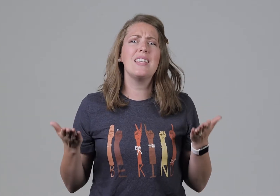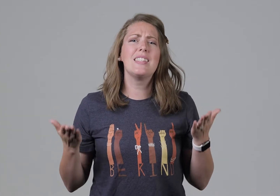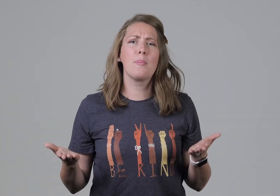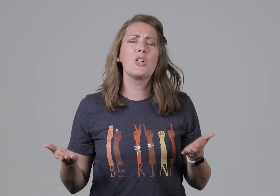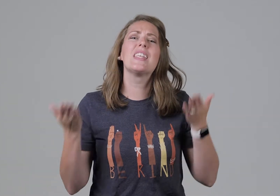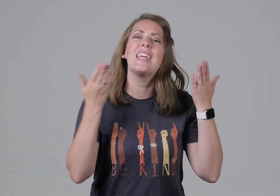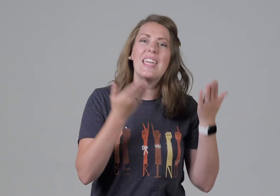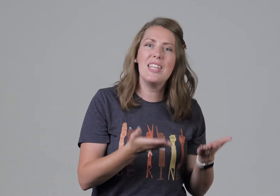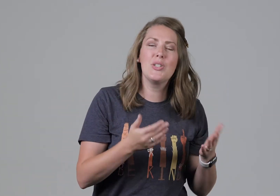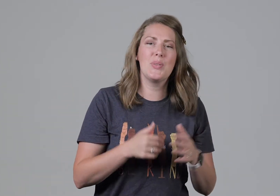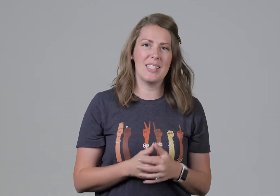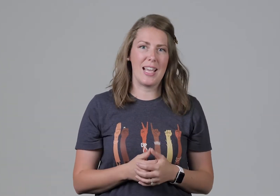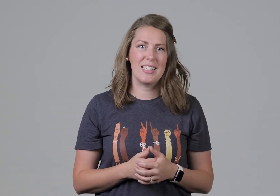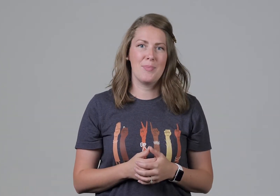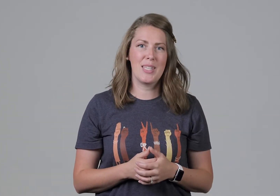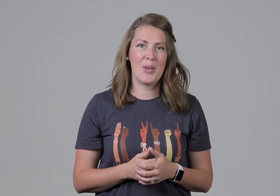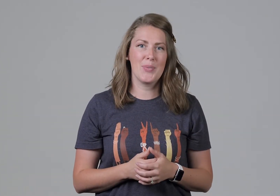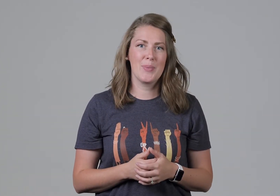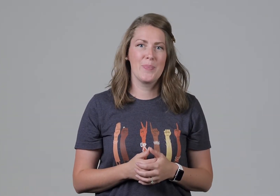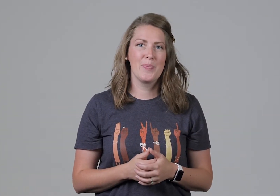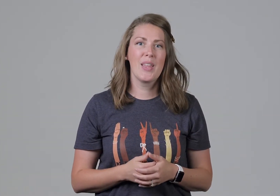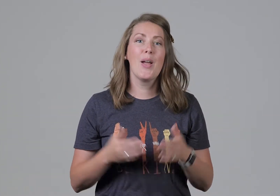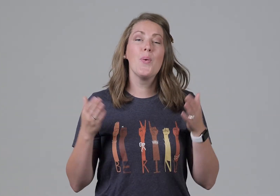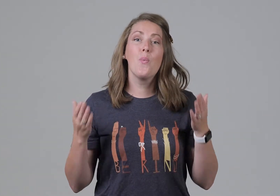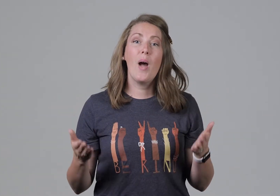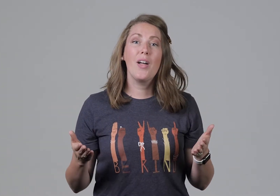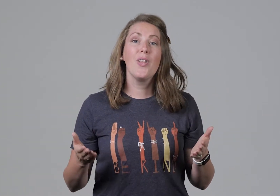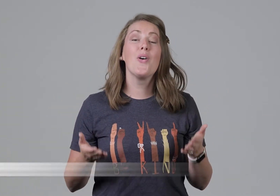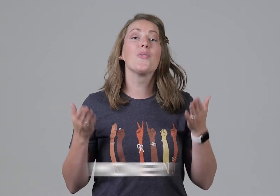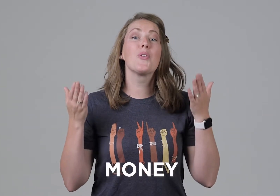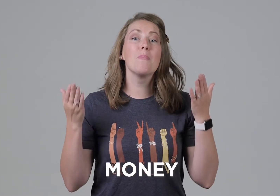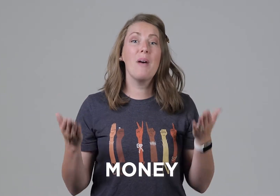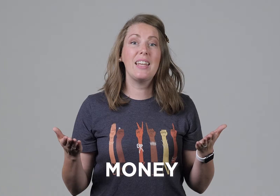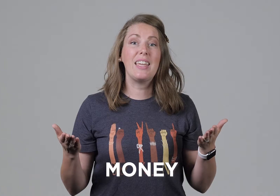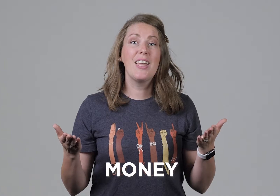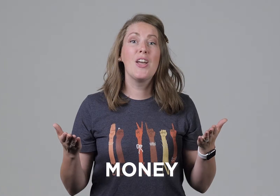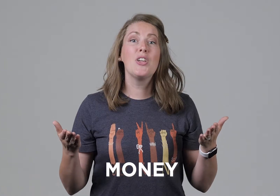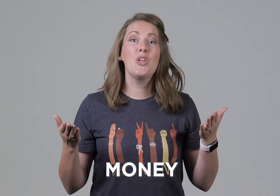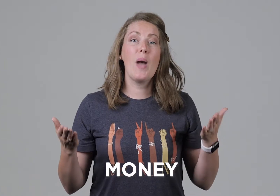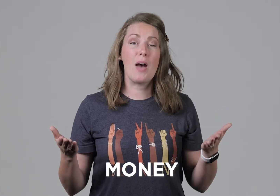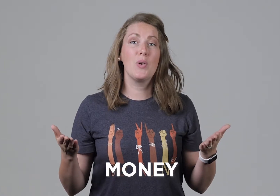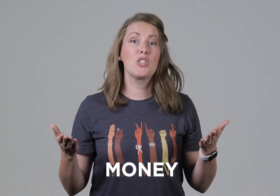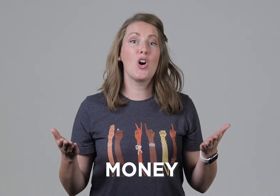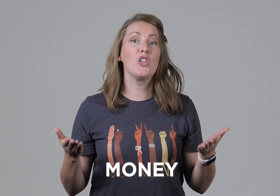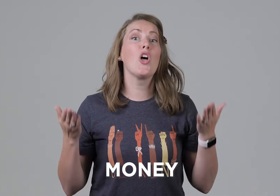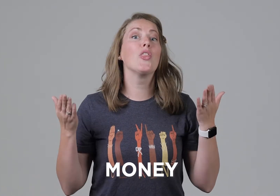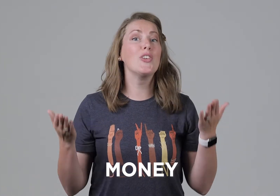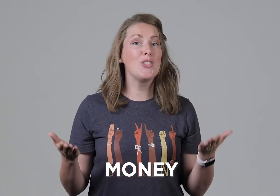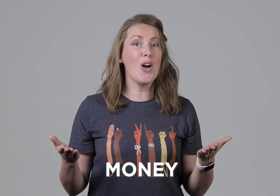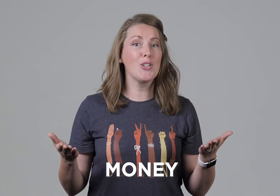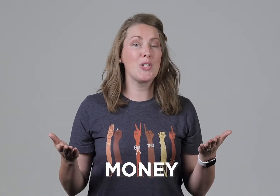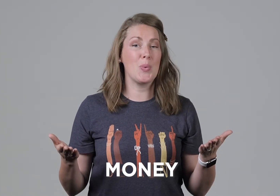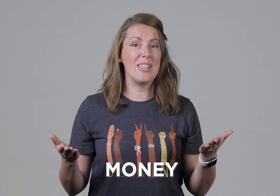these numbers into the signs themselves? Well for money you have what's called the dollar twist.